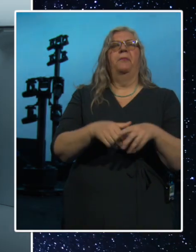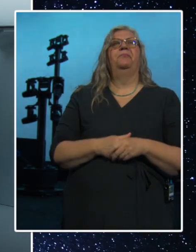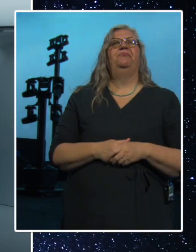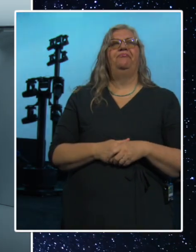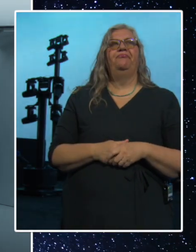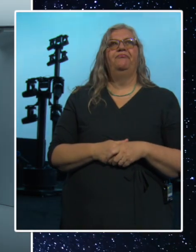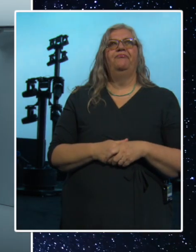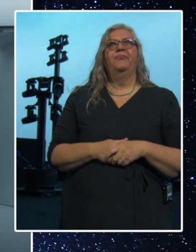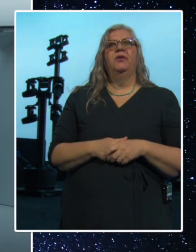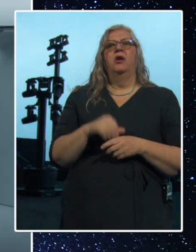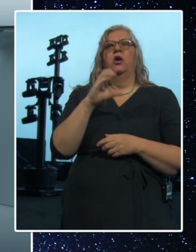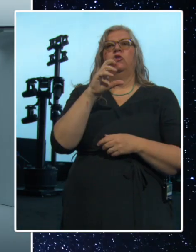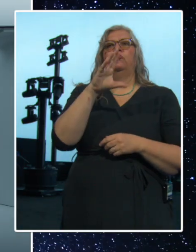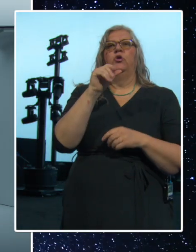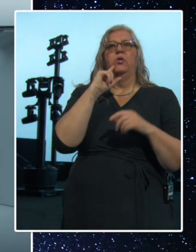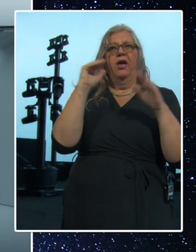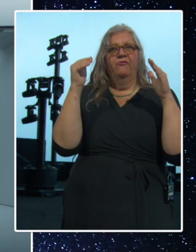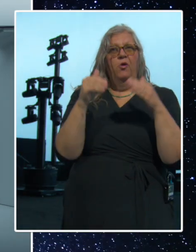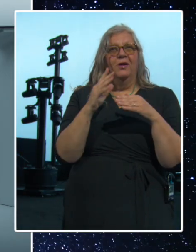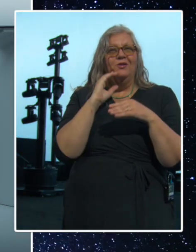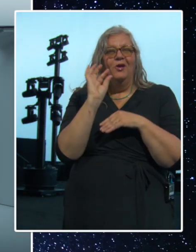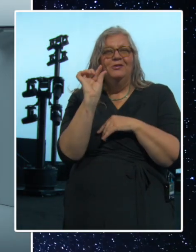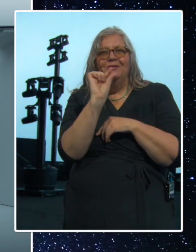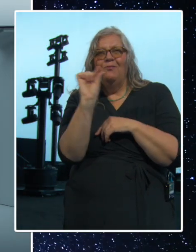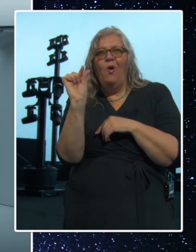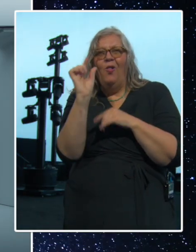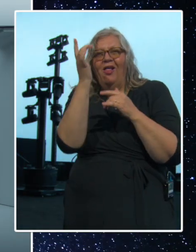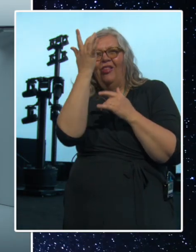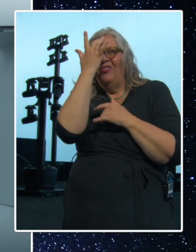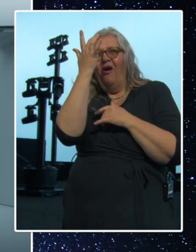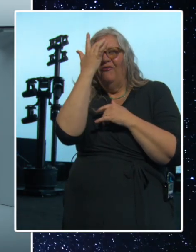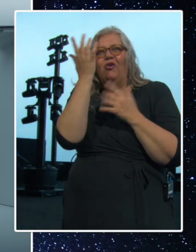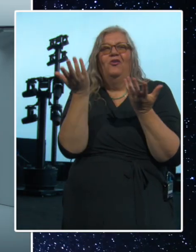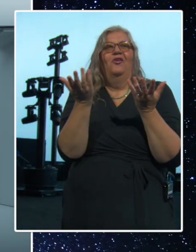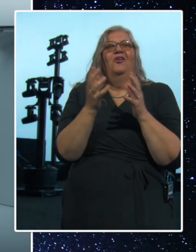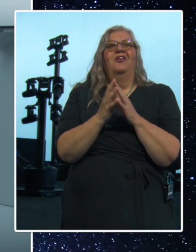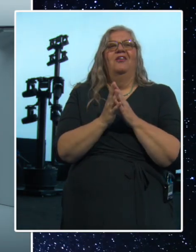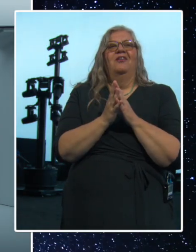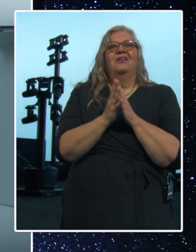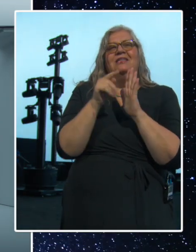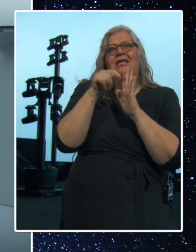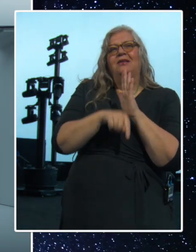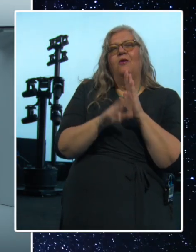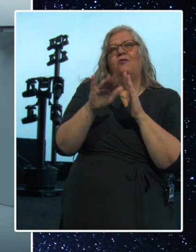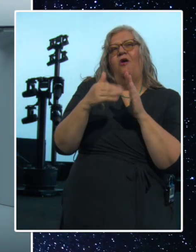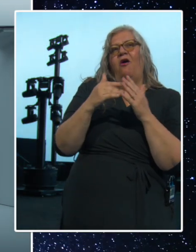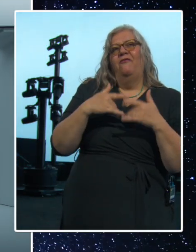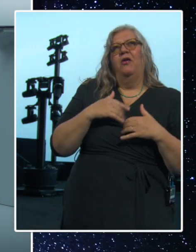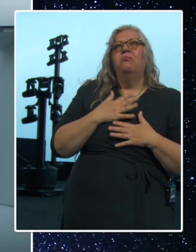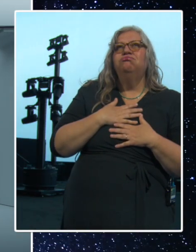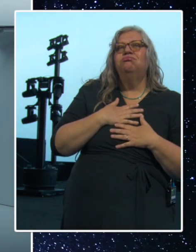So the crew can focus on those small thoughtful details that make every guest feel truly cared for.